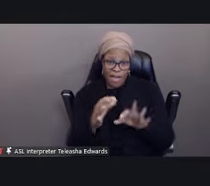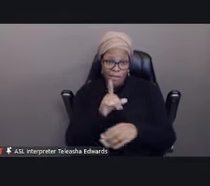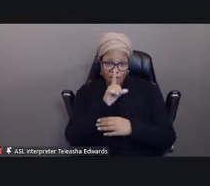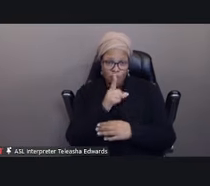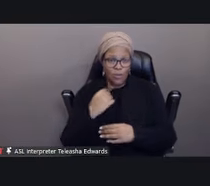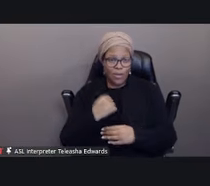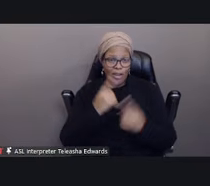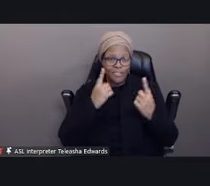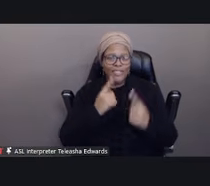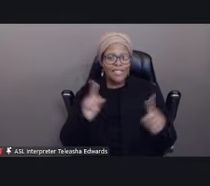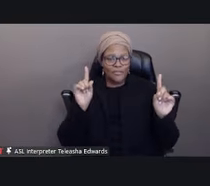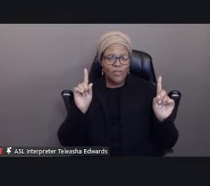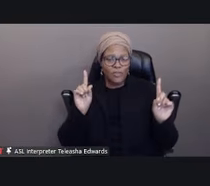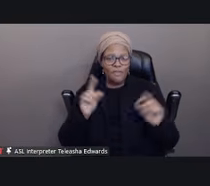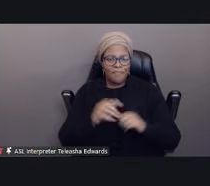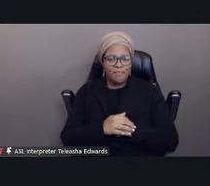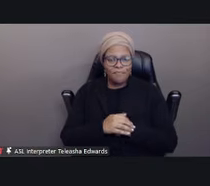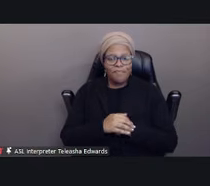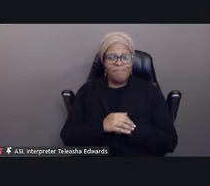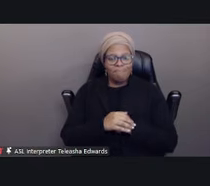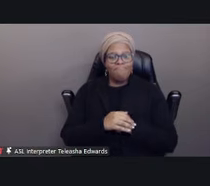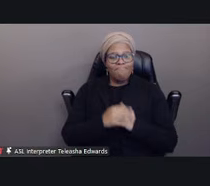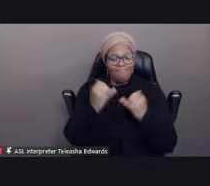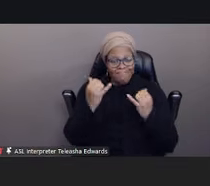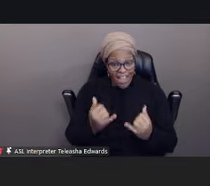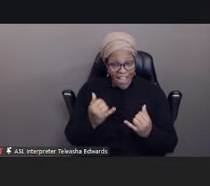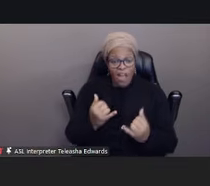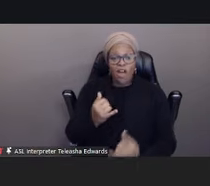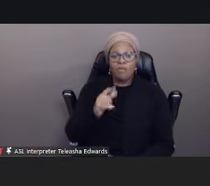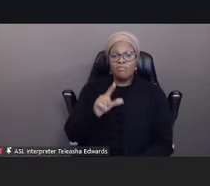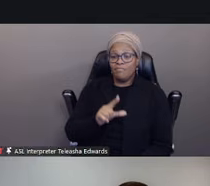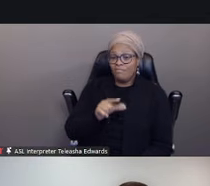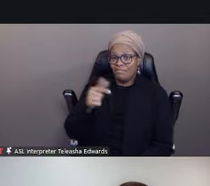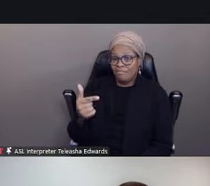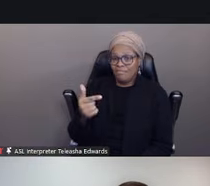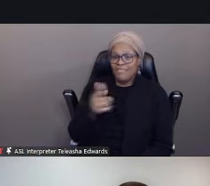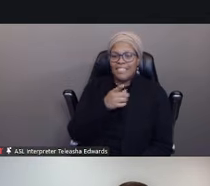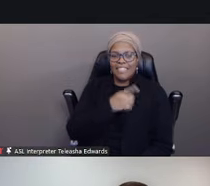possible. And uh with that in mind, I'll turn things back over to Deputy Secretary Farrington.